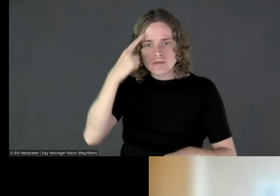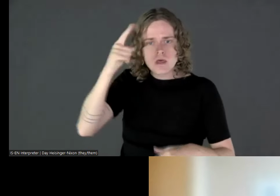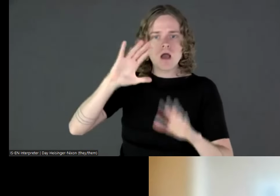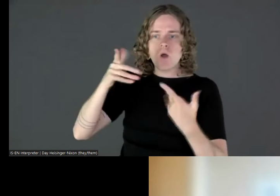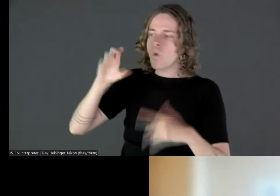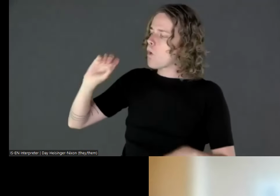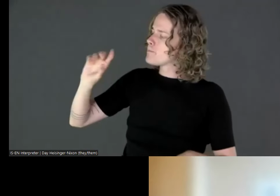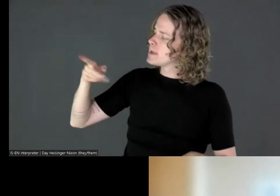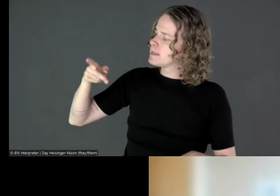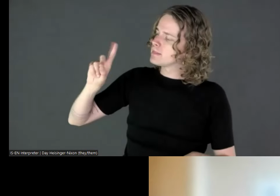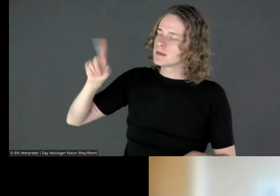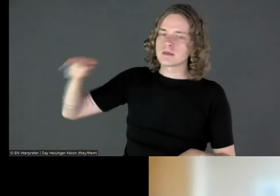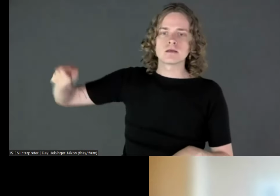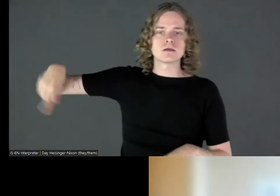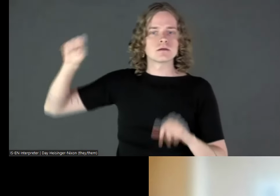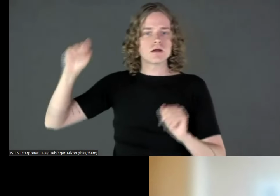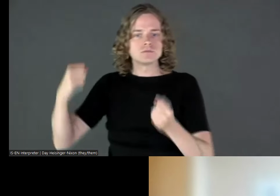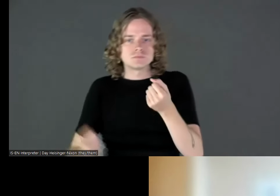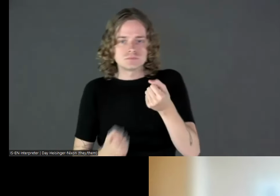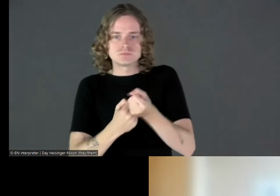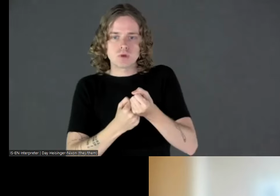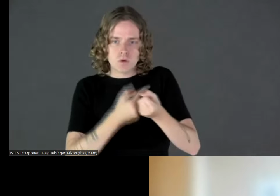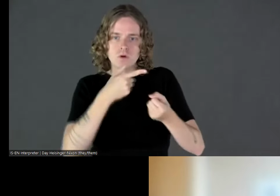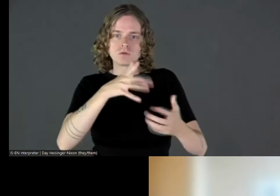technical expertise? >> NADIA